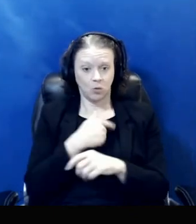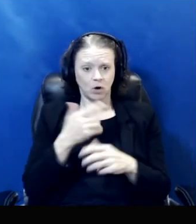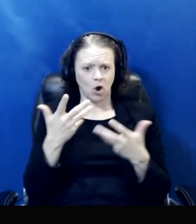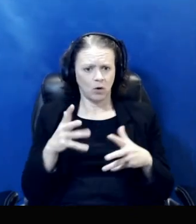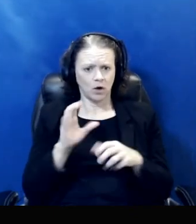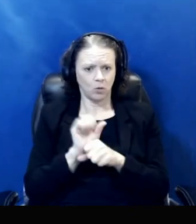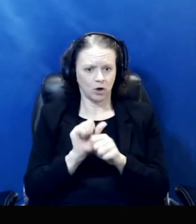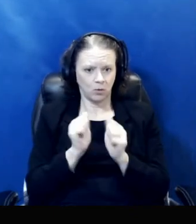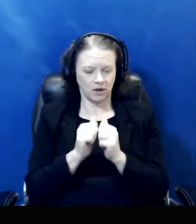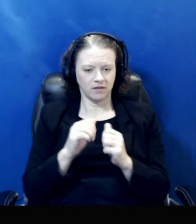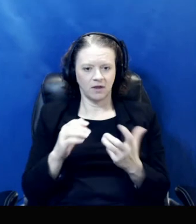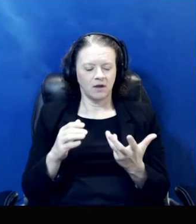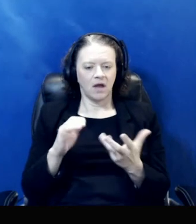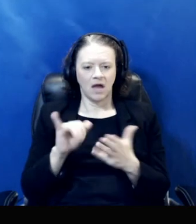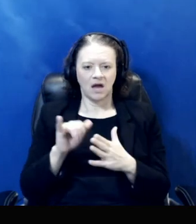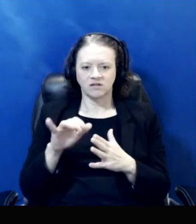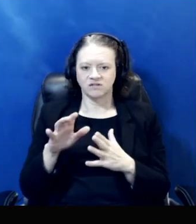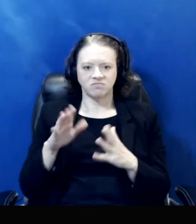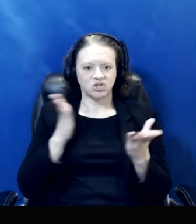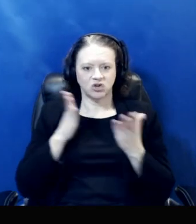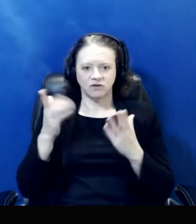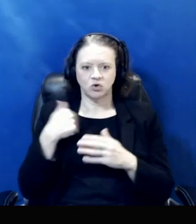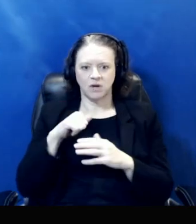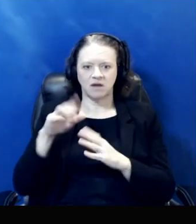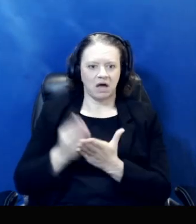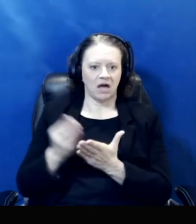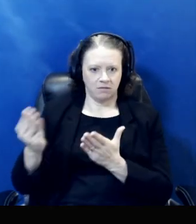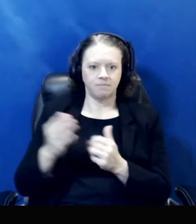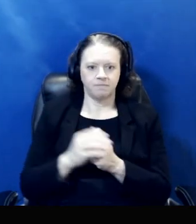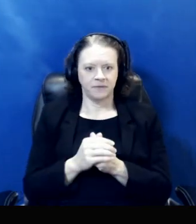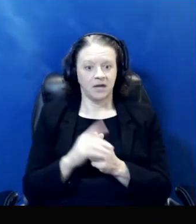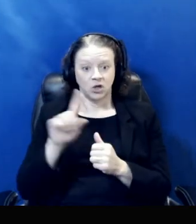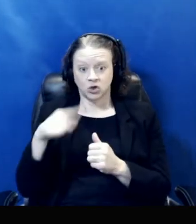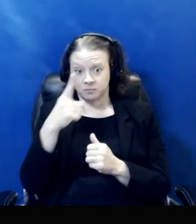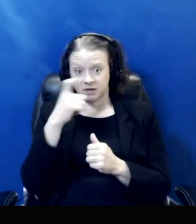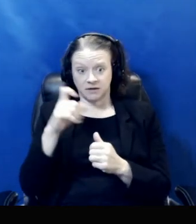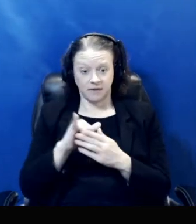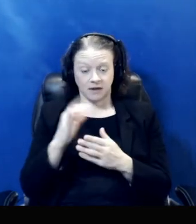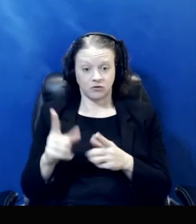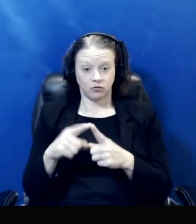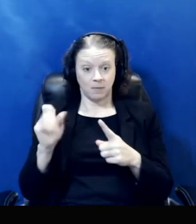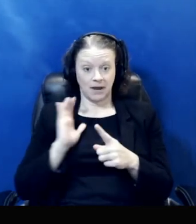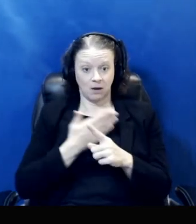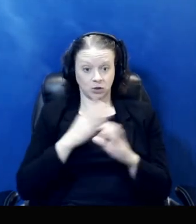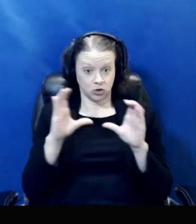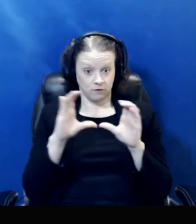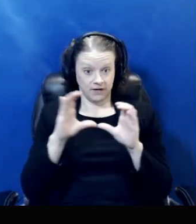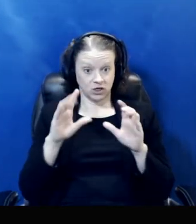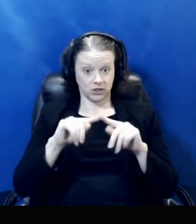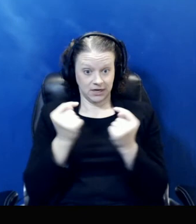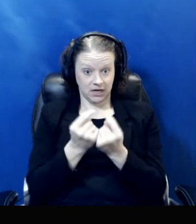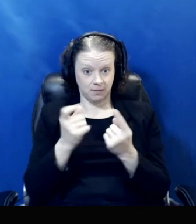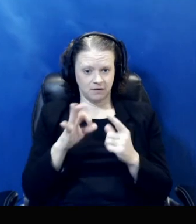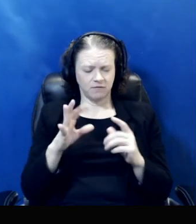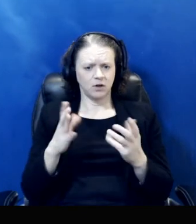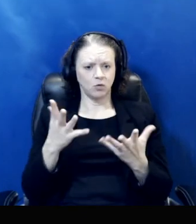so you're able to engage them. Just because it is coming from our certification team, if you're looking to get involved, doesn't mean that you